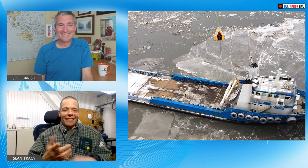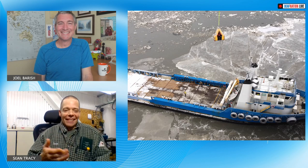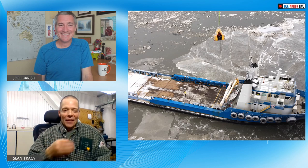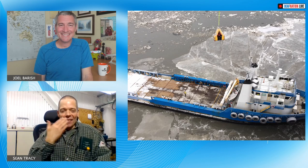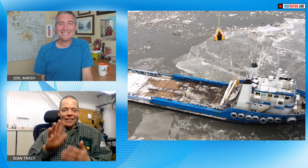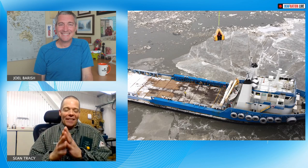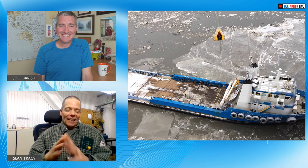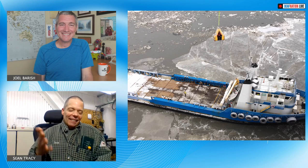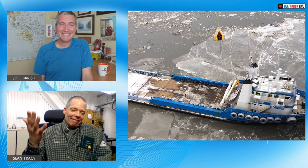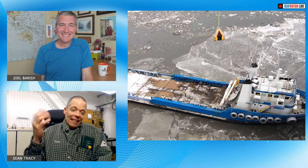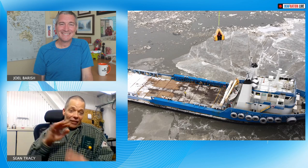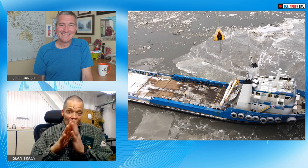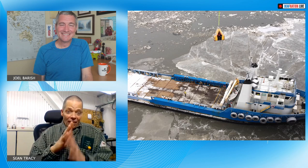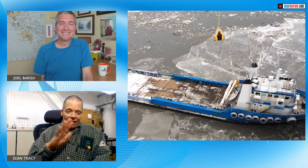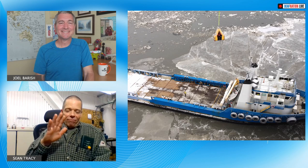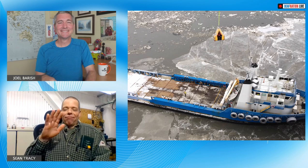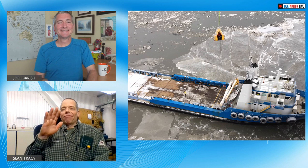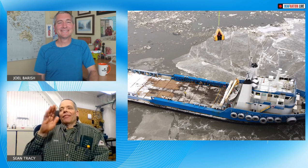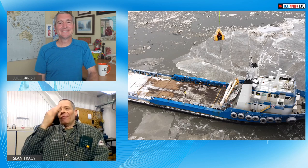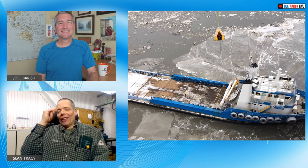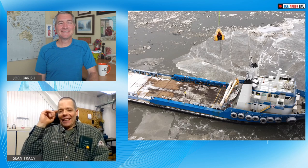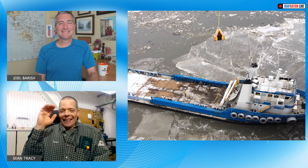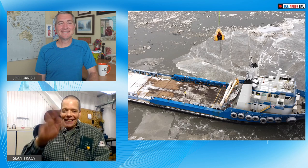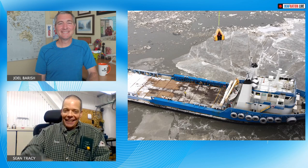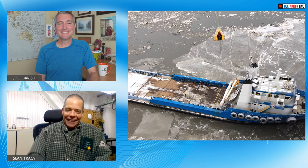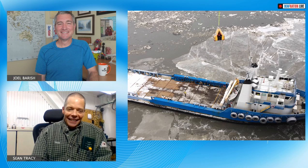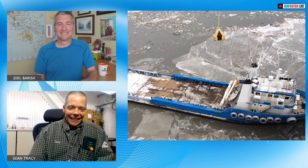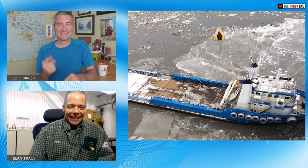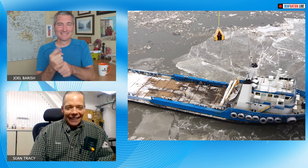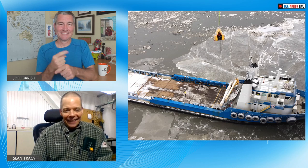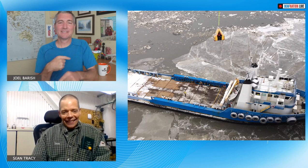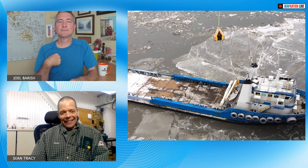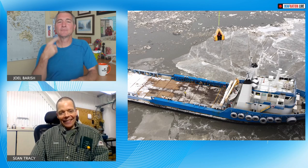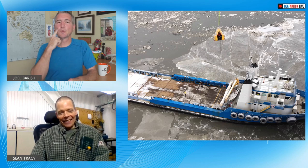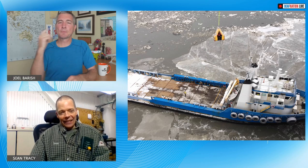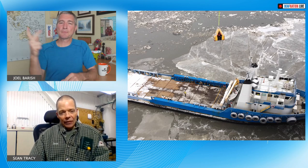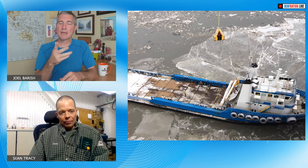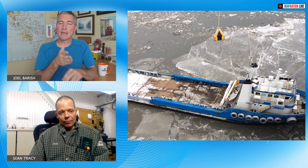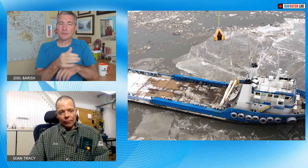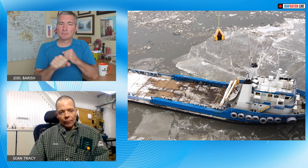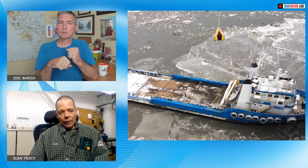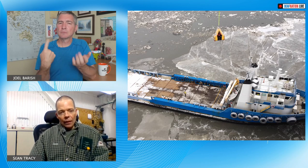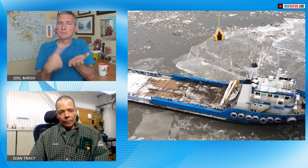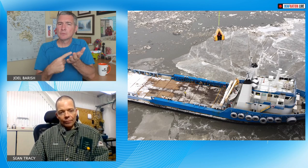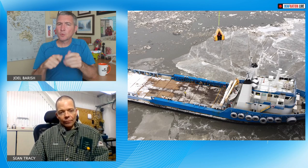If there was traffic, forget about it! Right! We will be back after a short commercial break and we'll